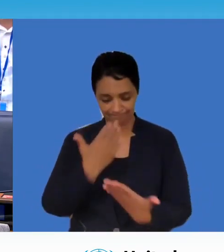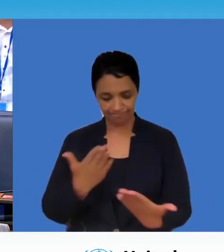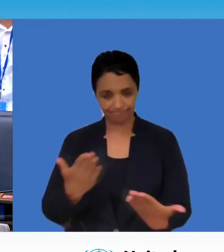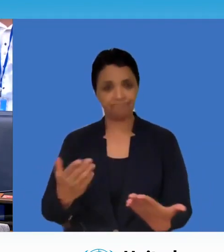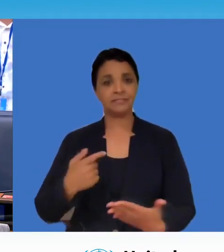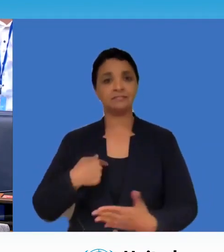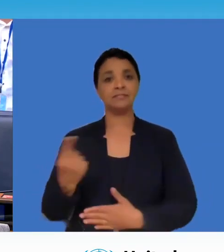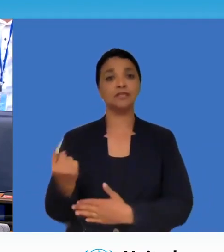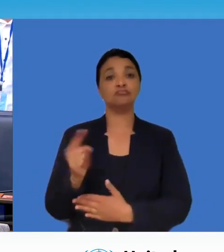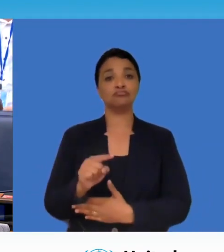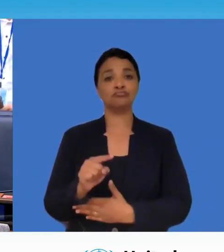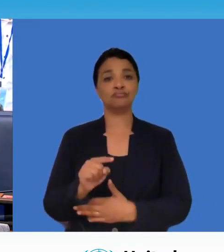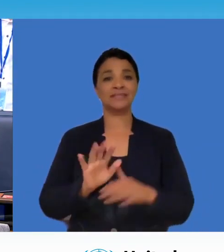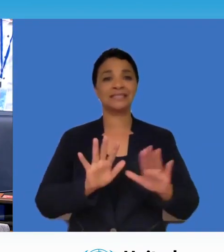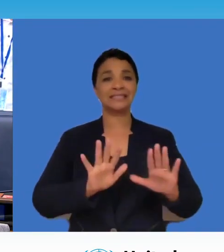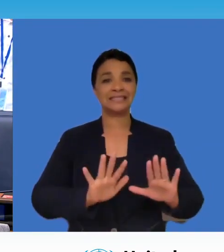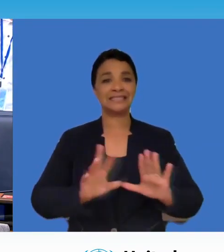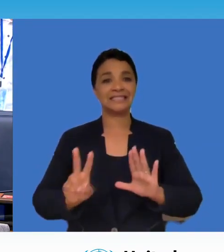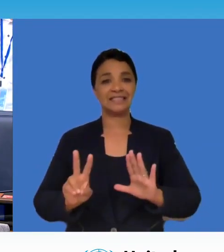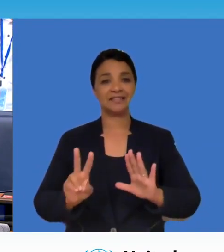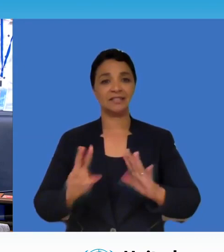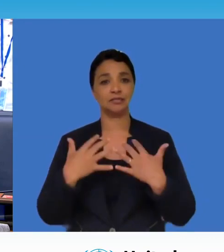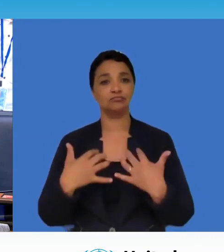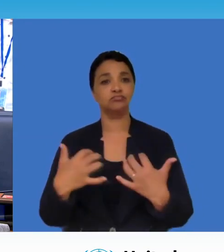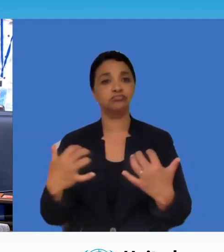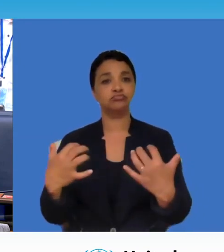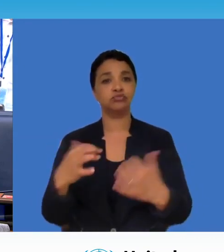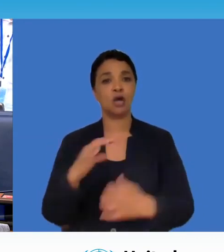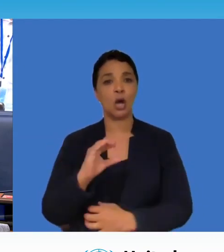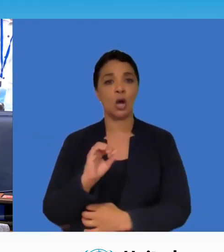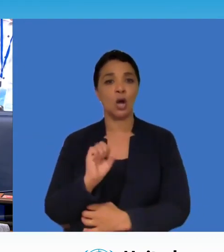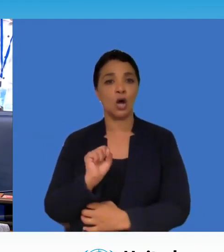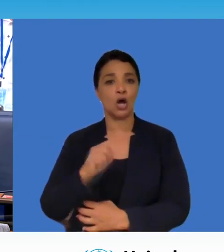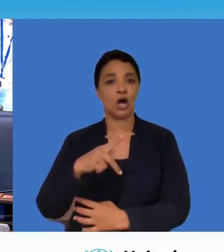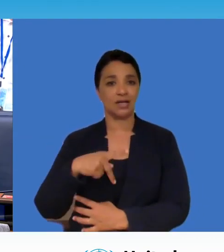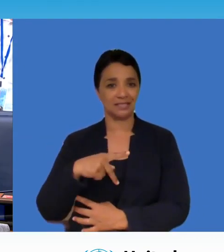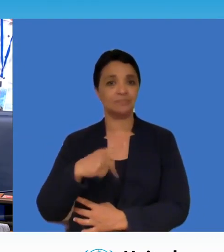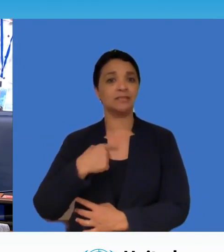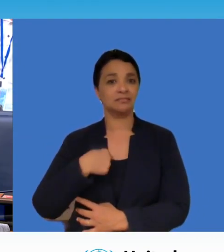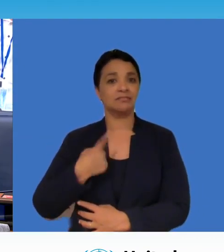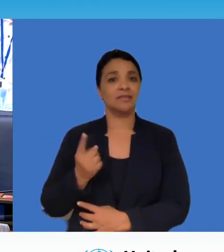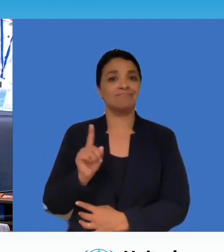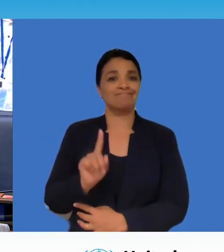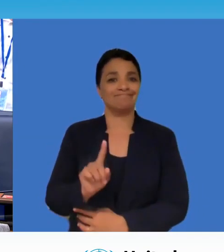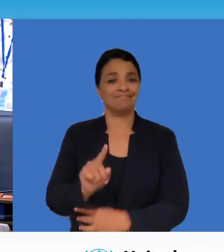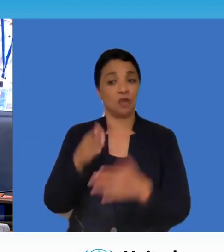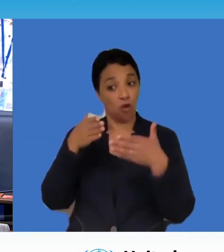the conference of State parties to the United Nations conference on the rights of persons with